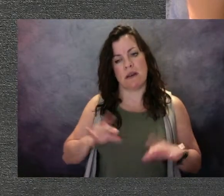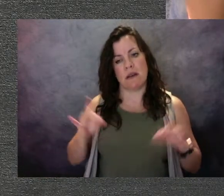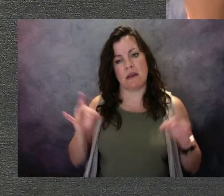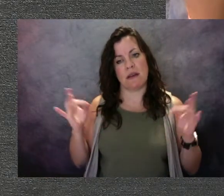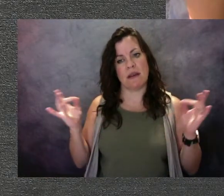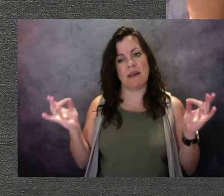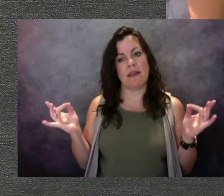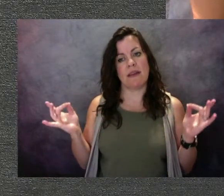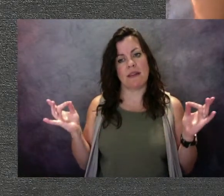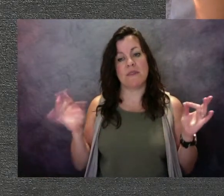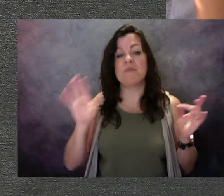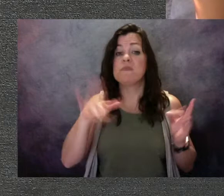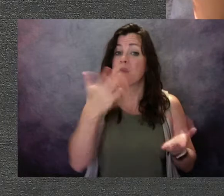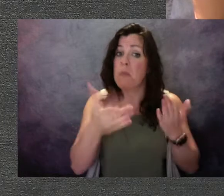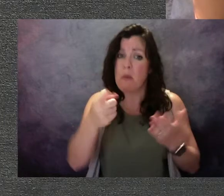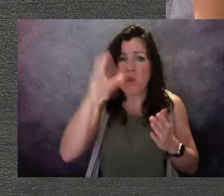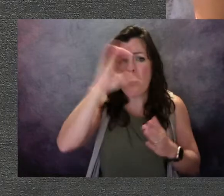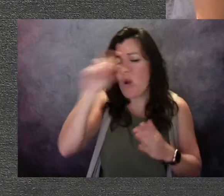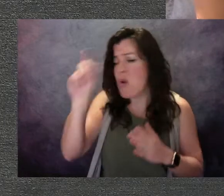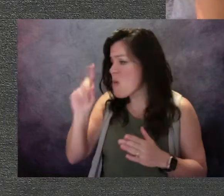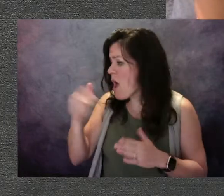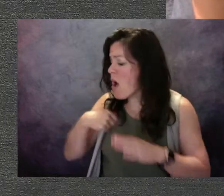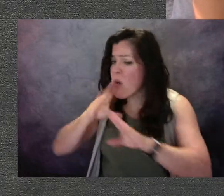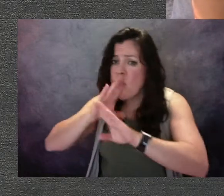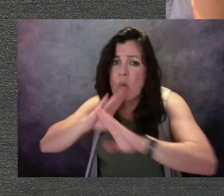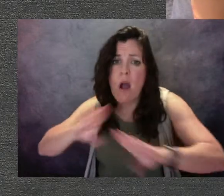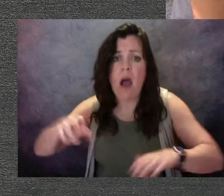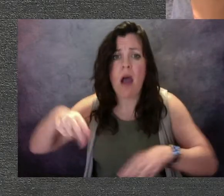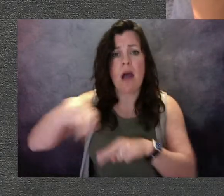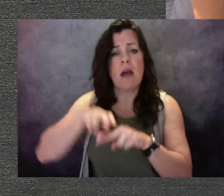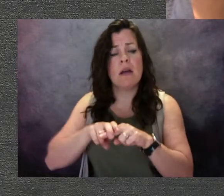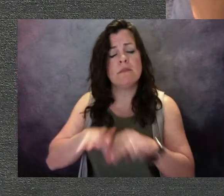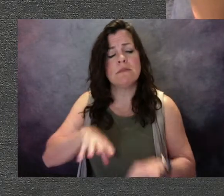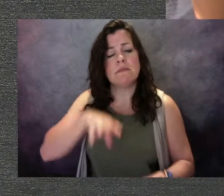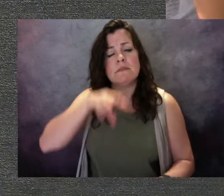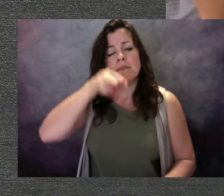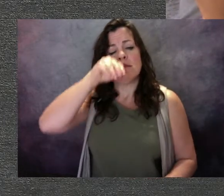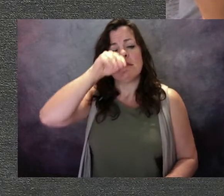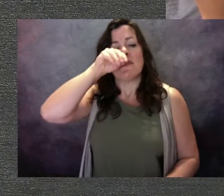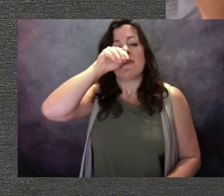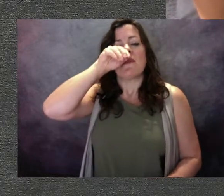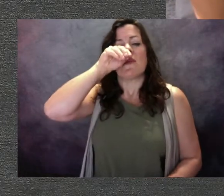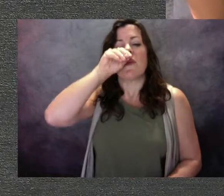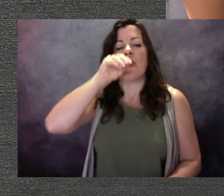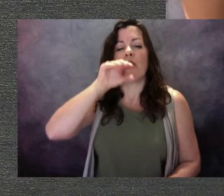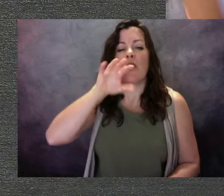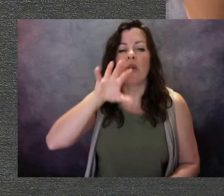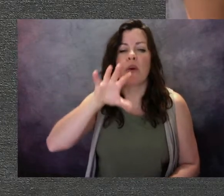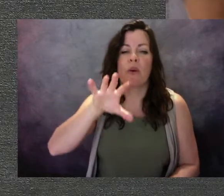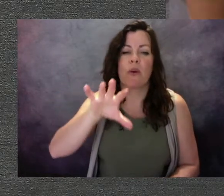and find a quiet spot and breathe." [inhales] Breathe. [inhales] Breathe.